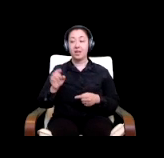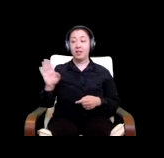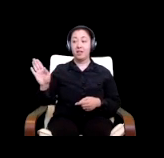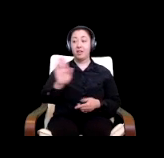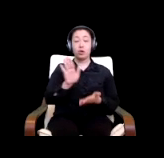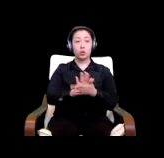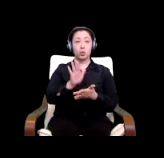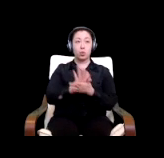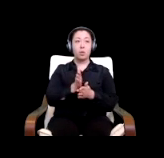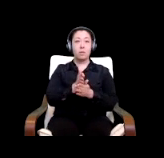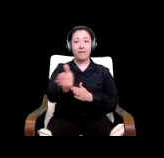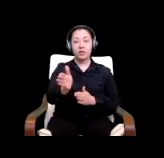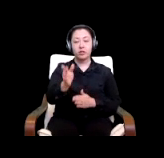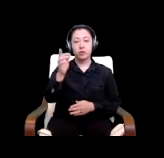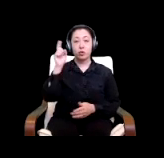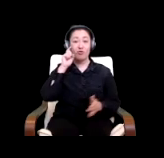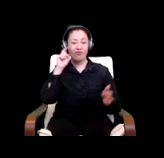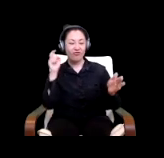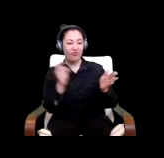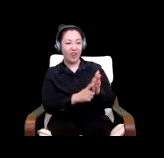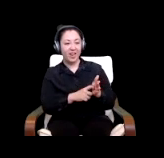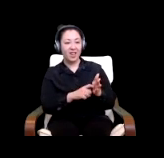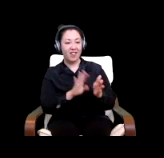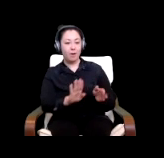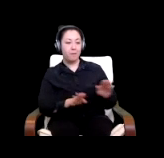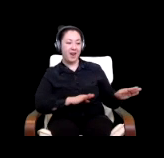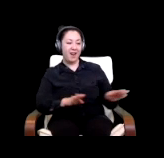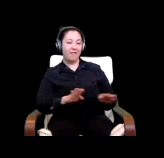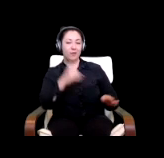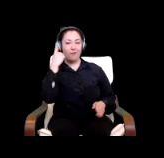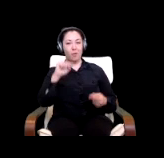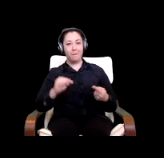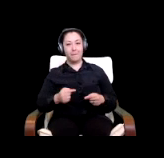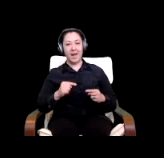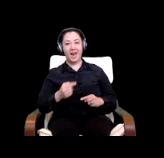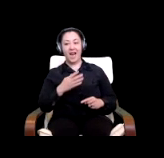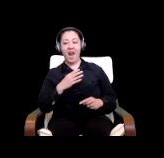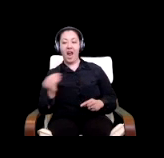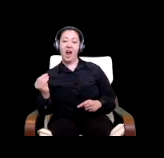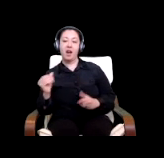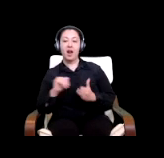pain behaviors. And then they haven't need of medication management often which is often